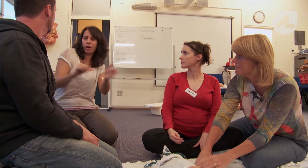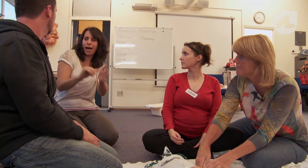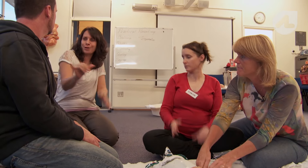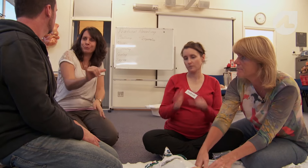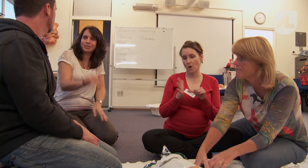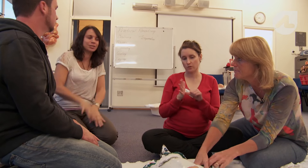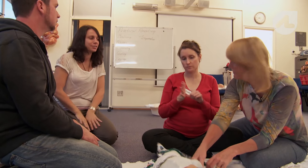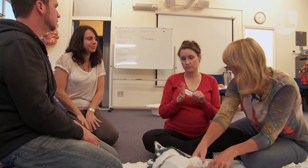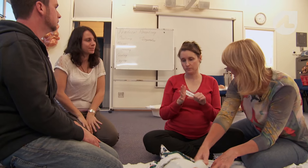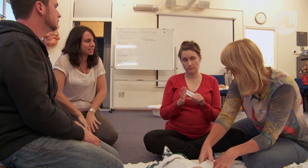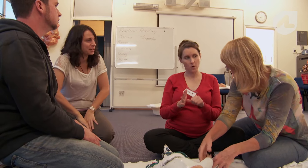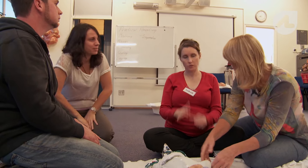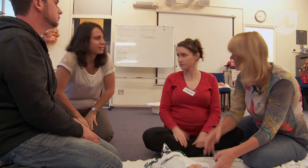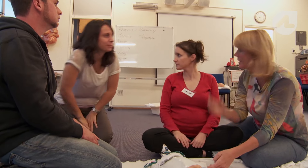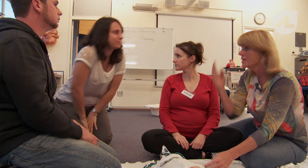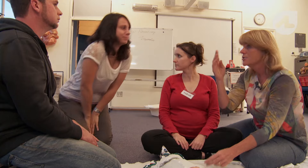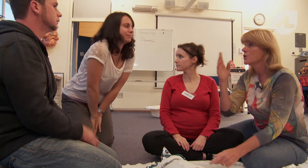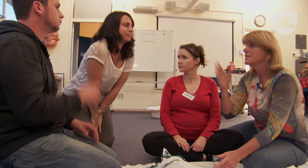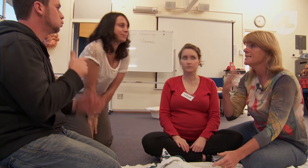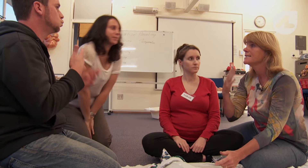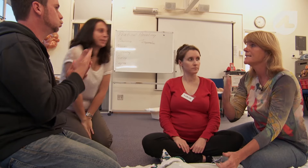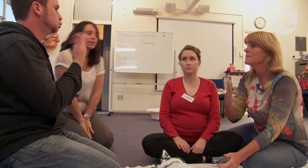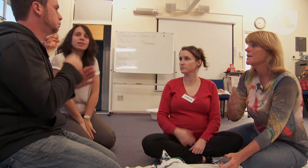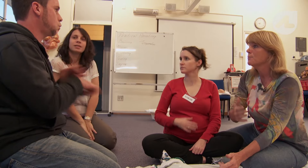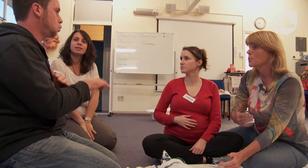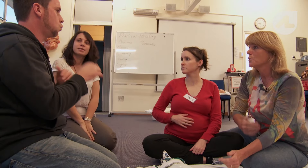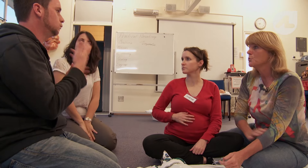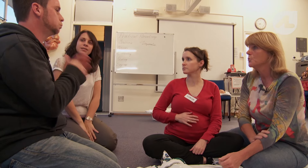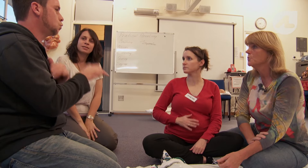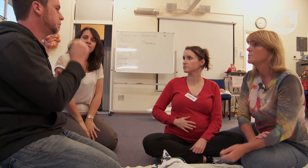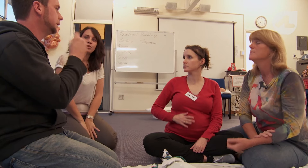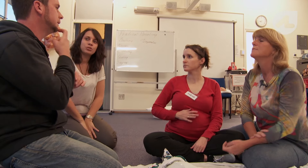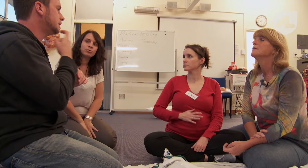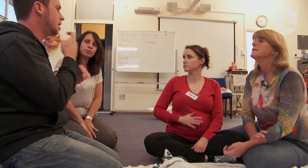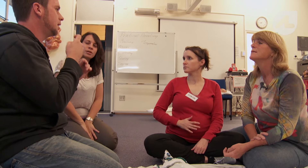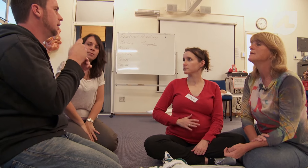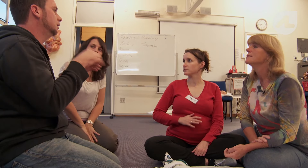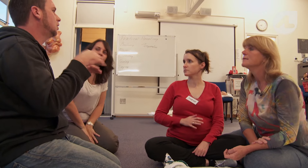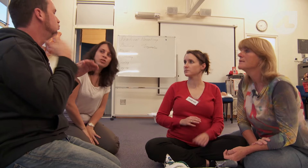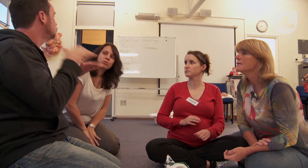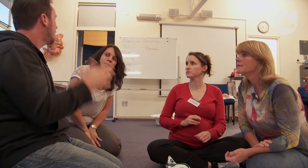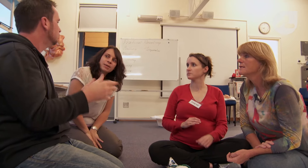It's hard eh? When they're first born it will be easy to manage the baby right...